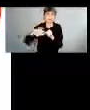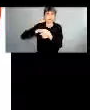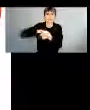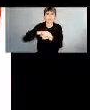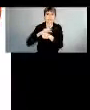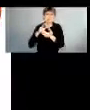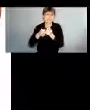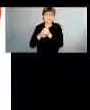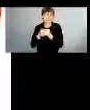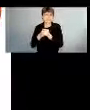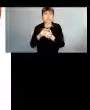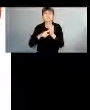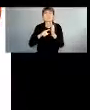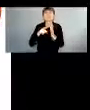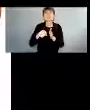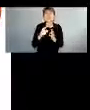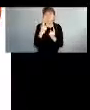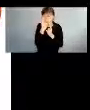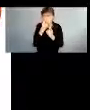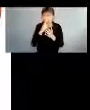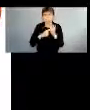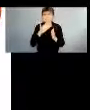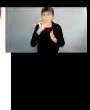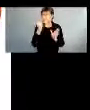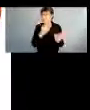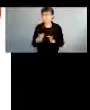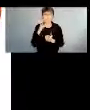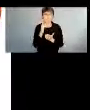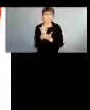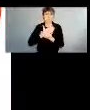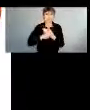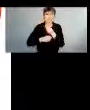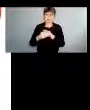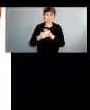done the best planning for. It is not necessarily helpful to ask for more